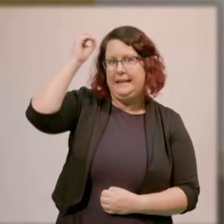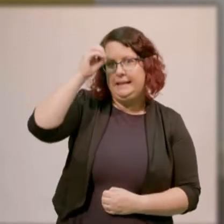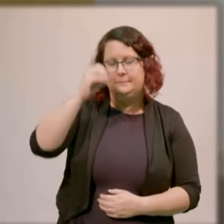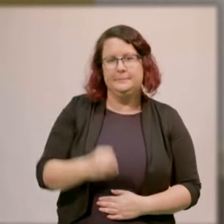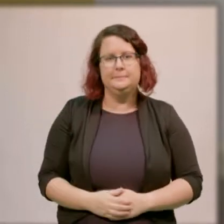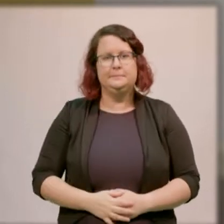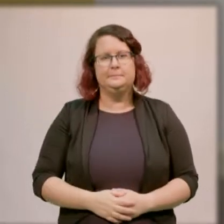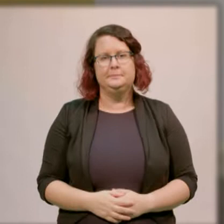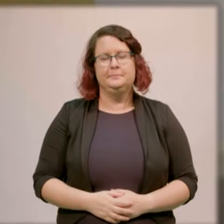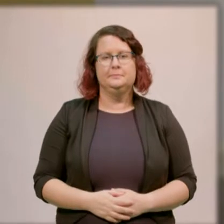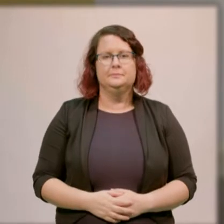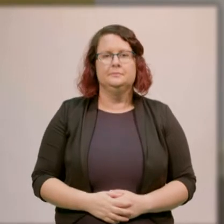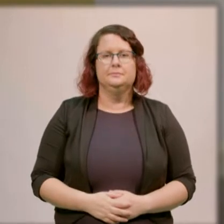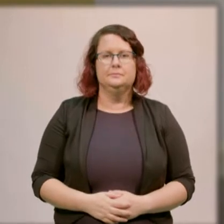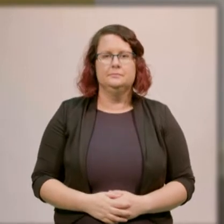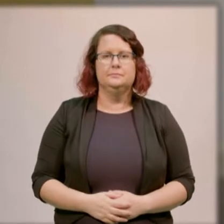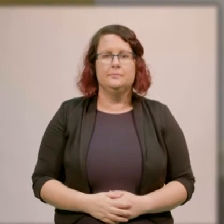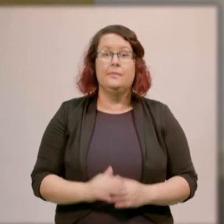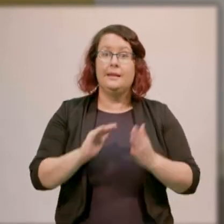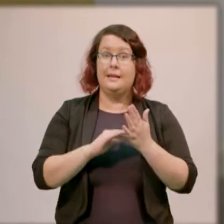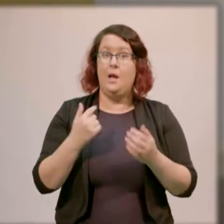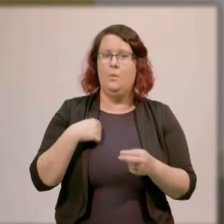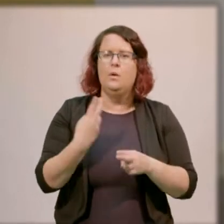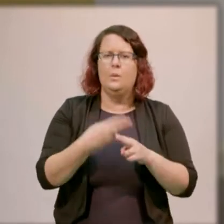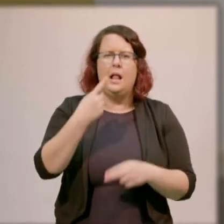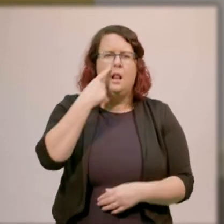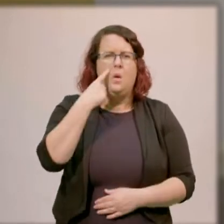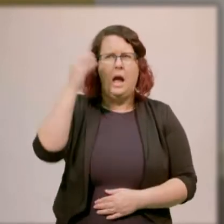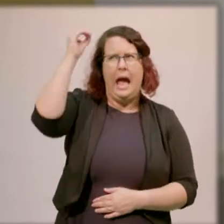Okay. Let's quickly go over opinions again.